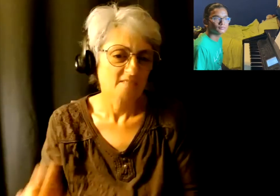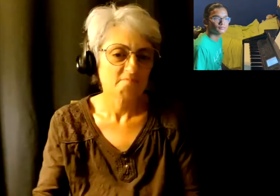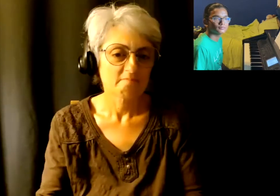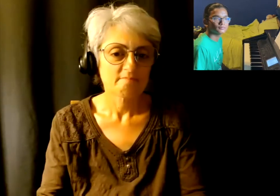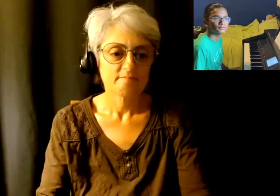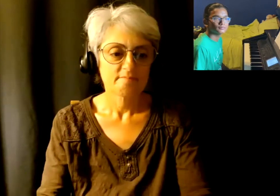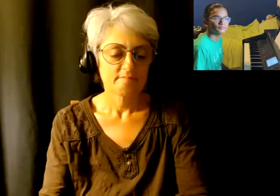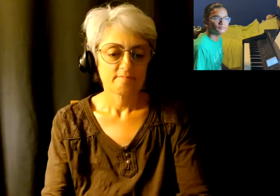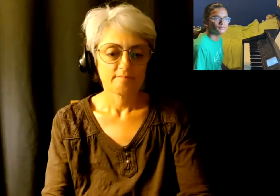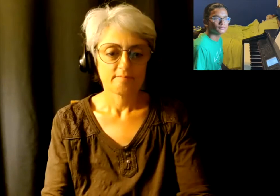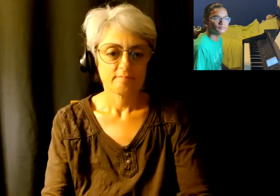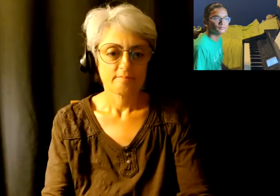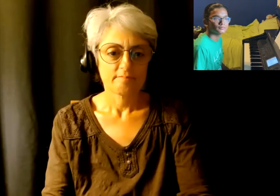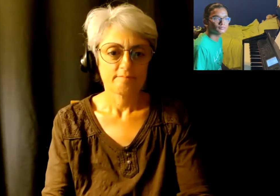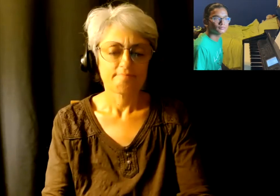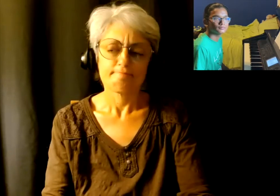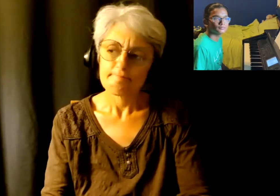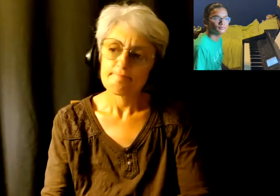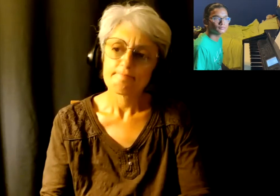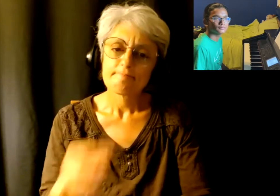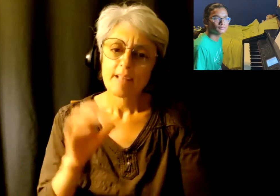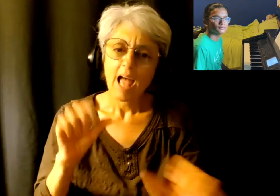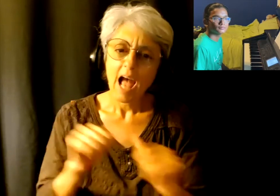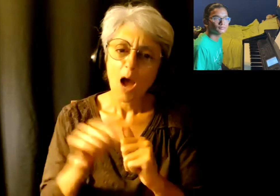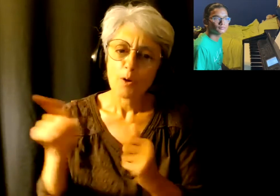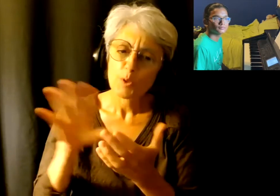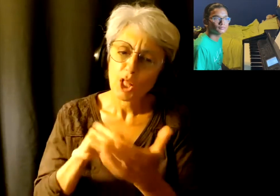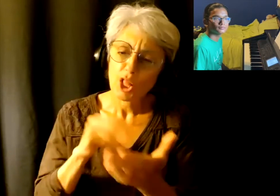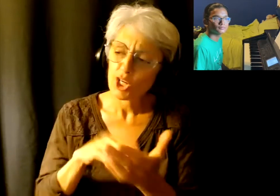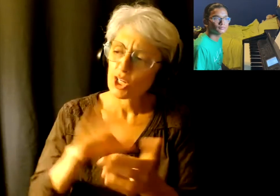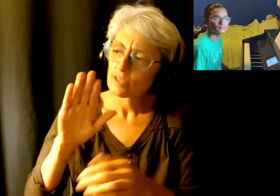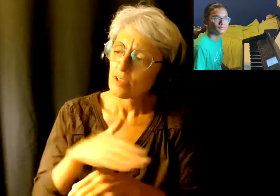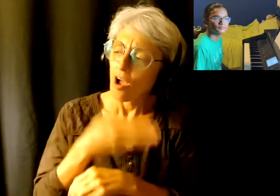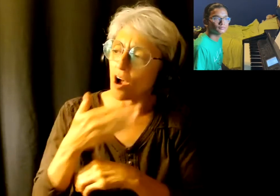And how do you learn songs do you listen to the music